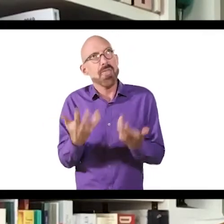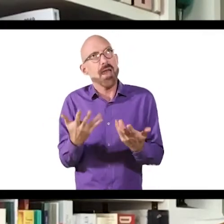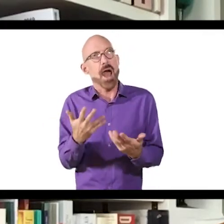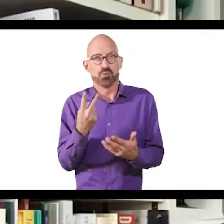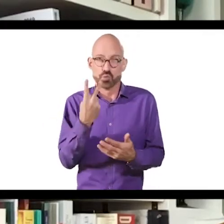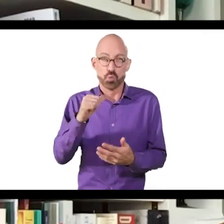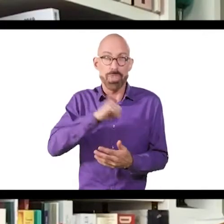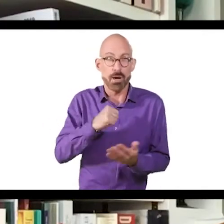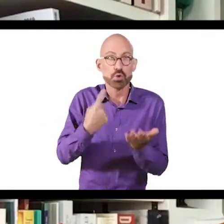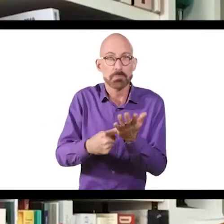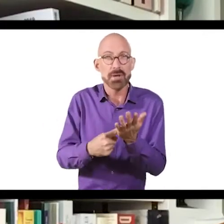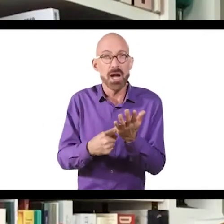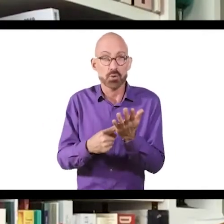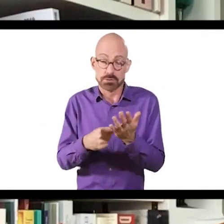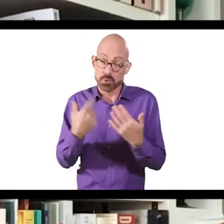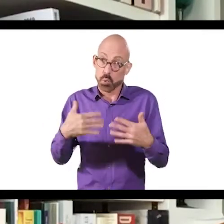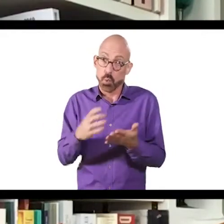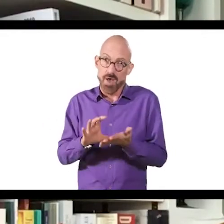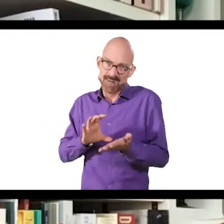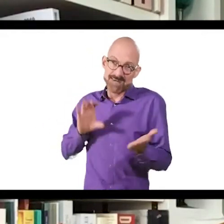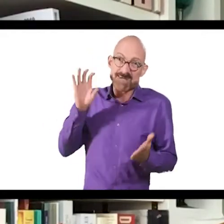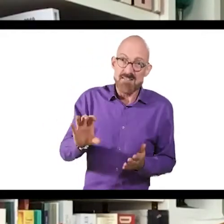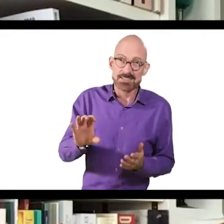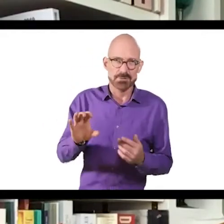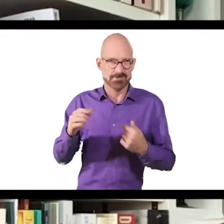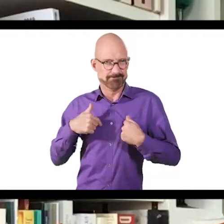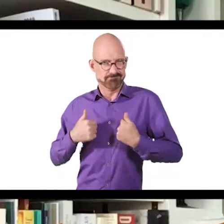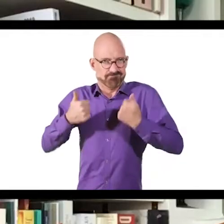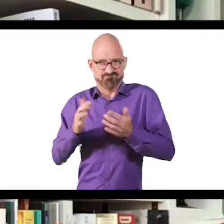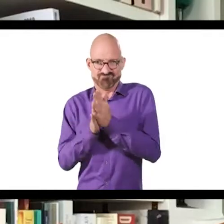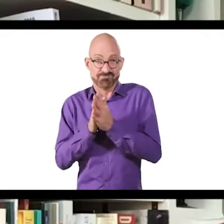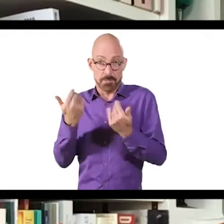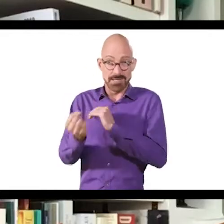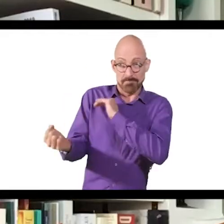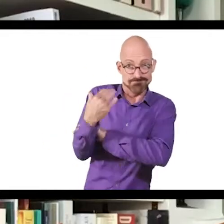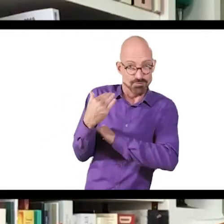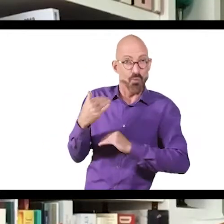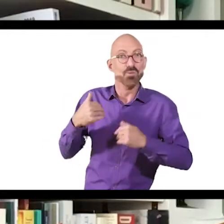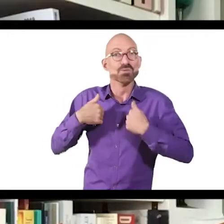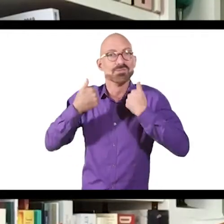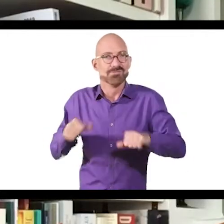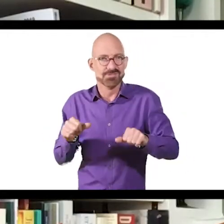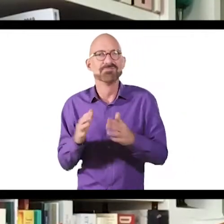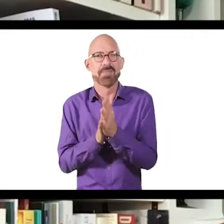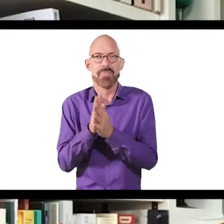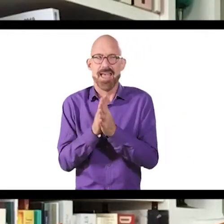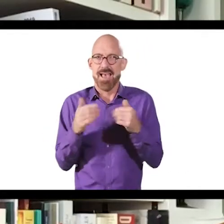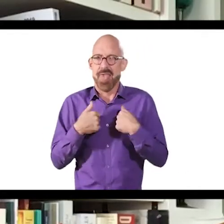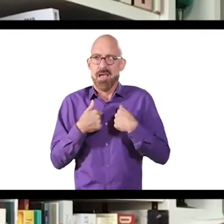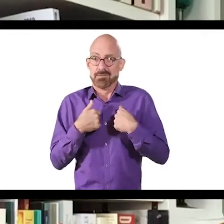I had them imported specially, they were amazing. I couldn't skate, I would go down the marina at night,